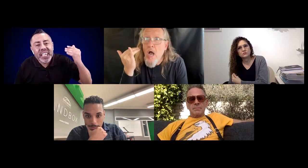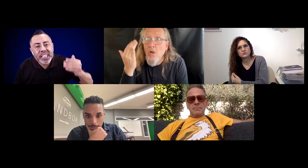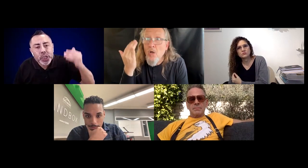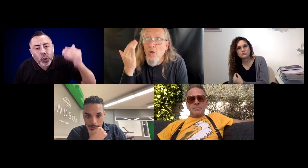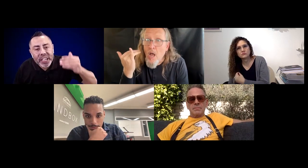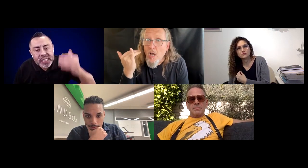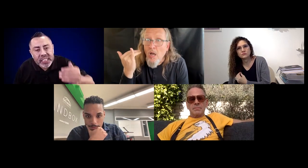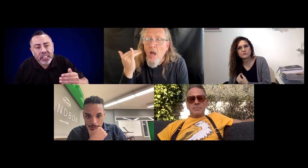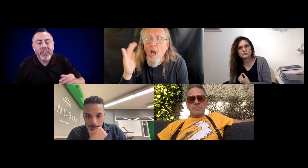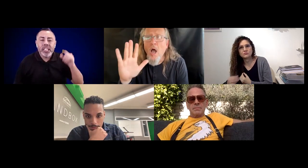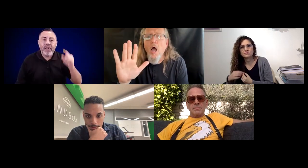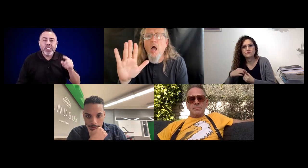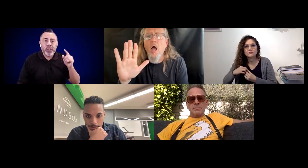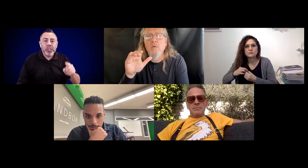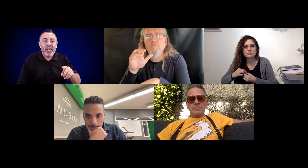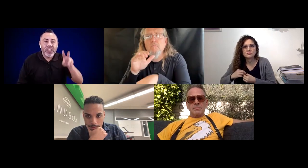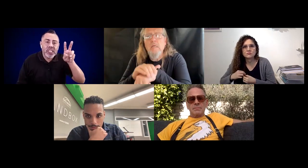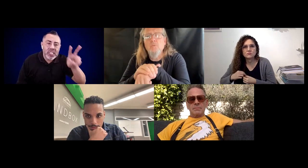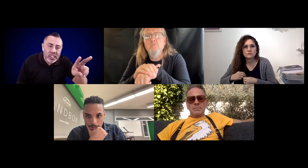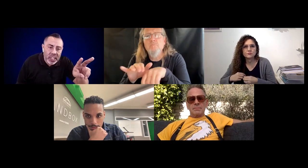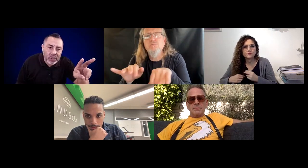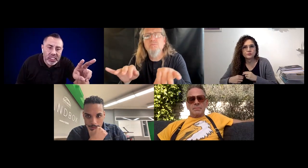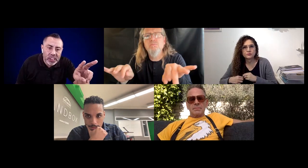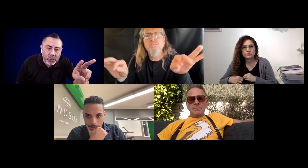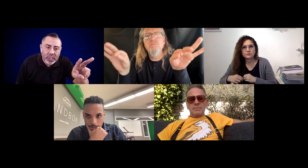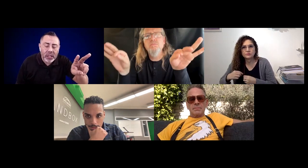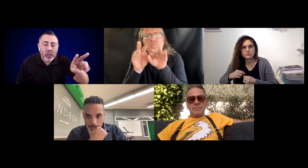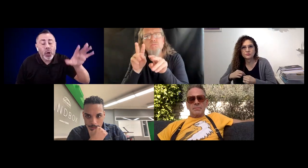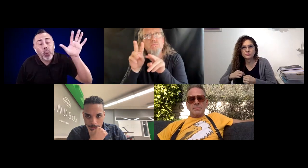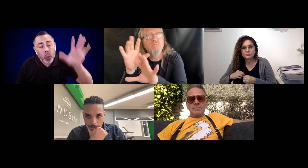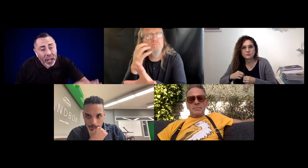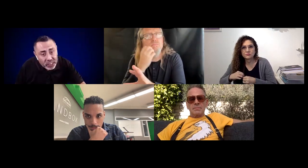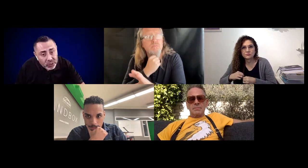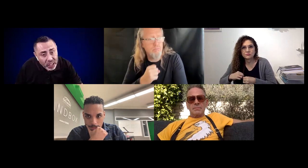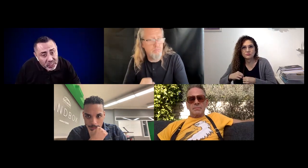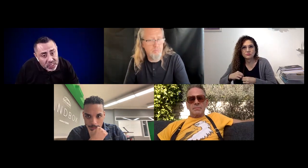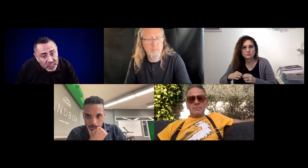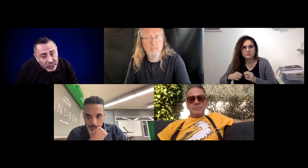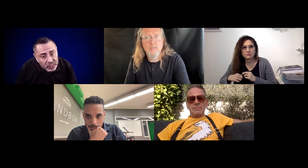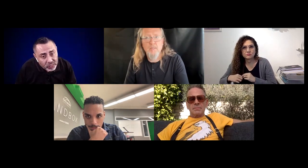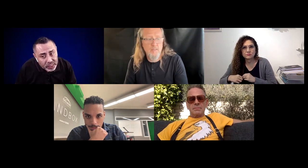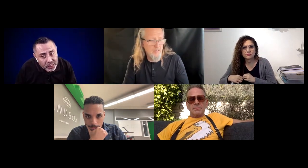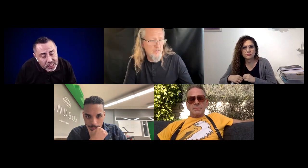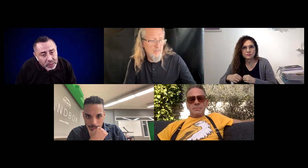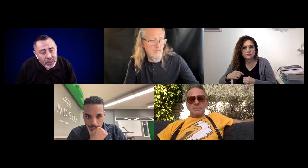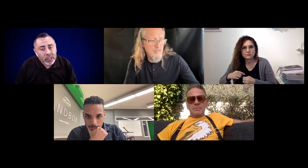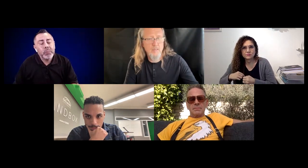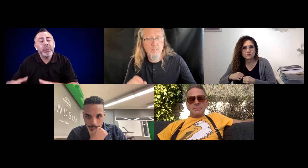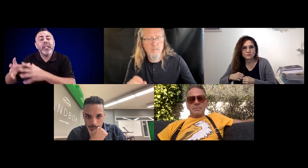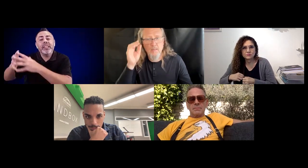This is crazy that students have to sit there and deal with that. Why do they have to sit there and suffer like this?